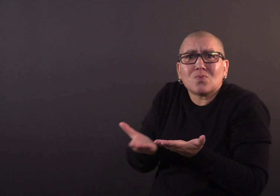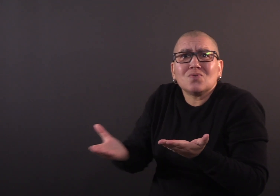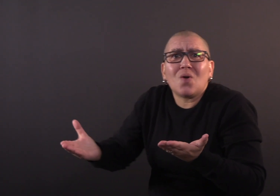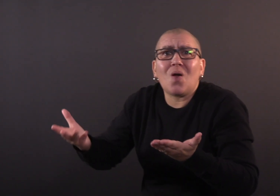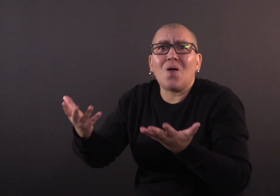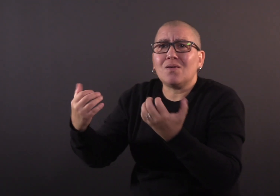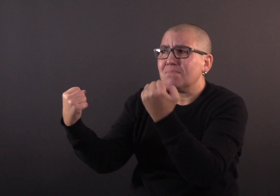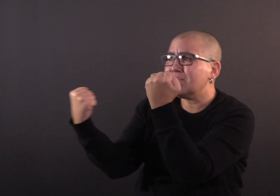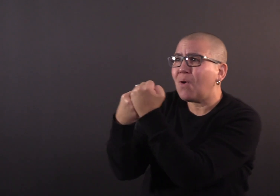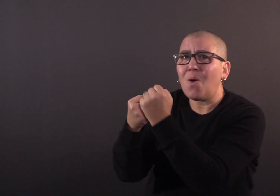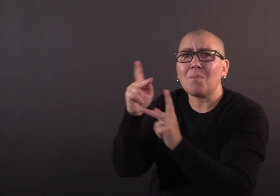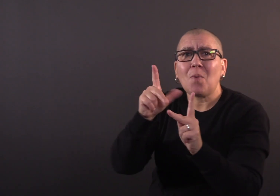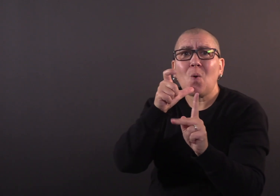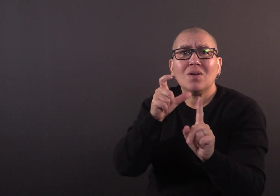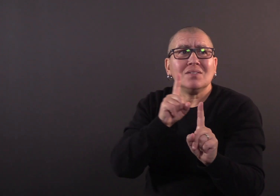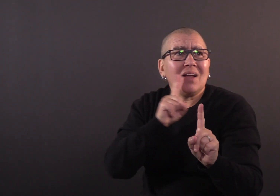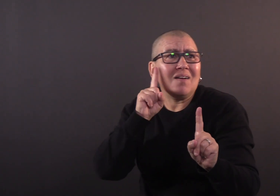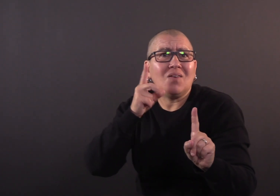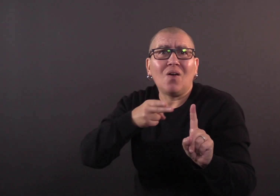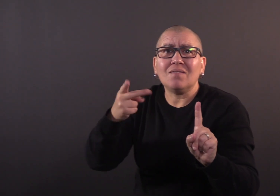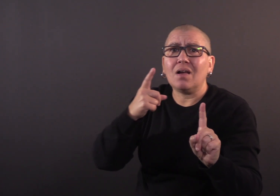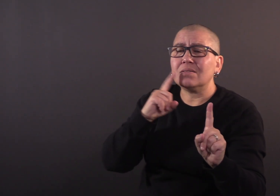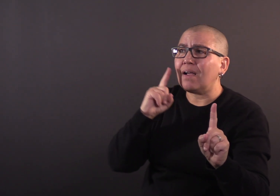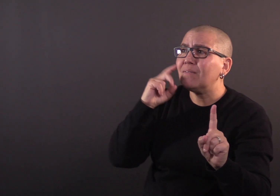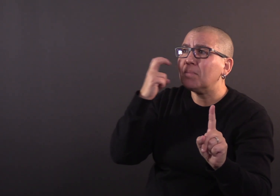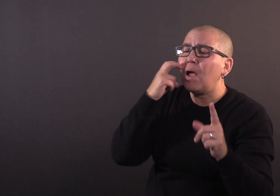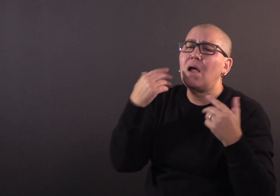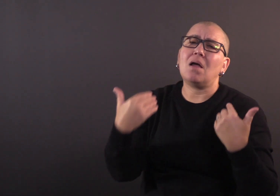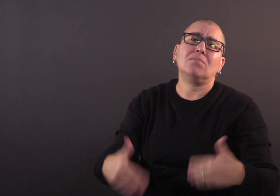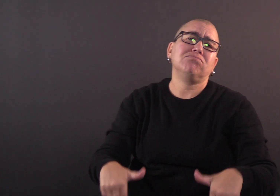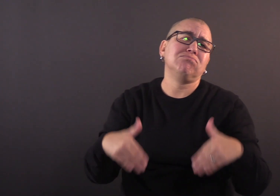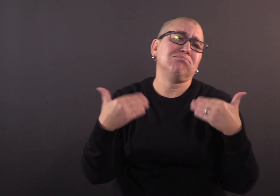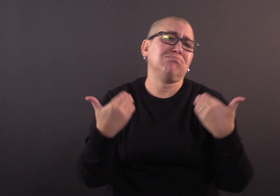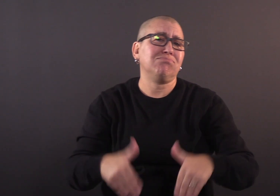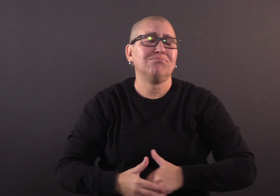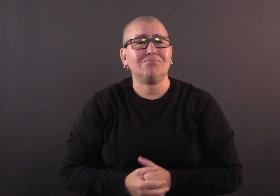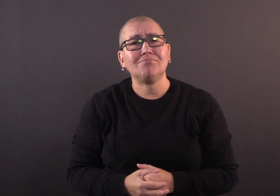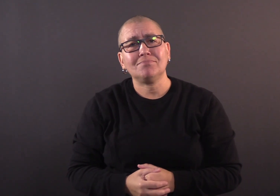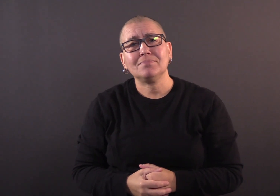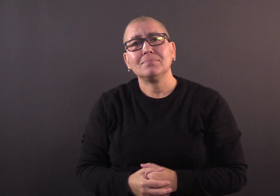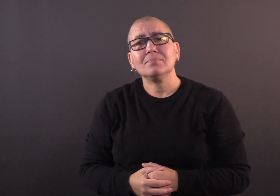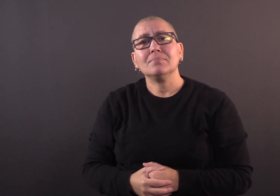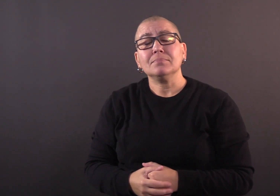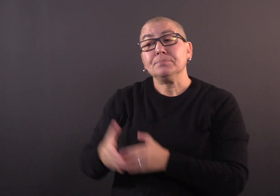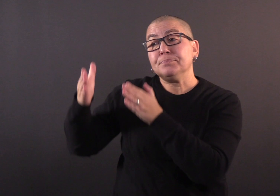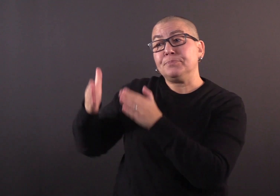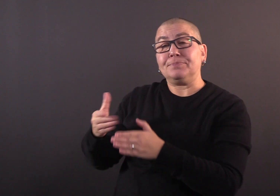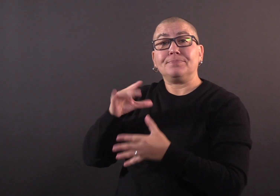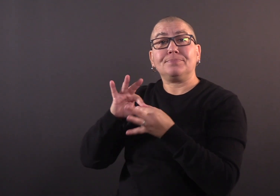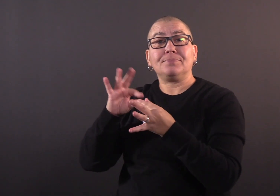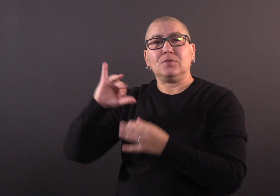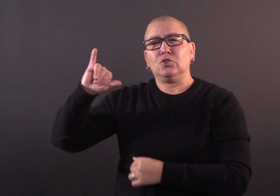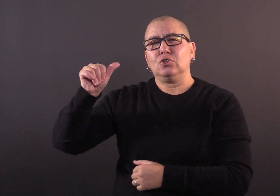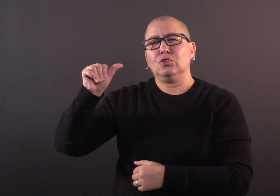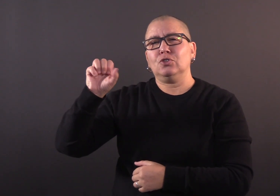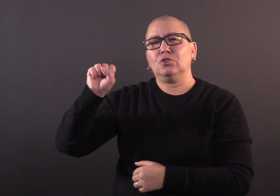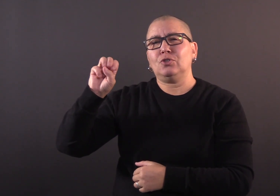for the resources and support for people with hearing and vision disabilities during the event.